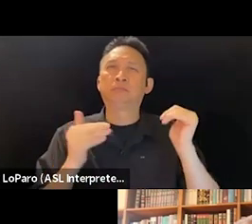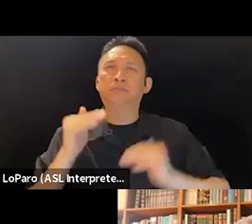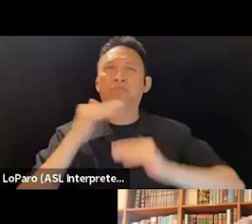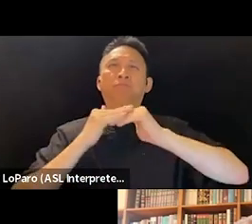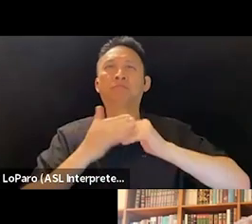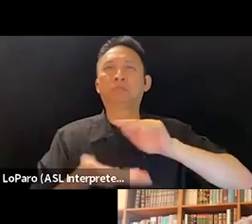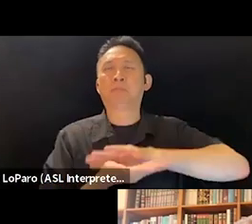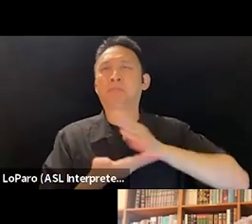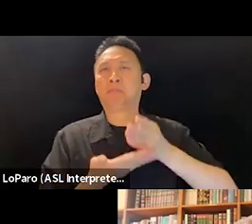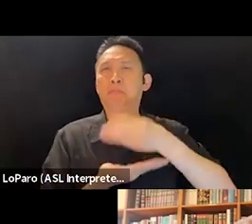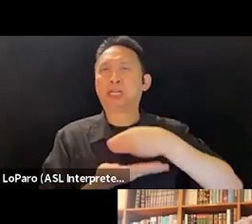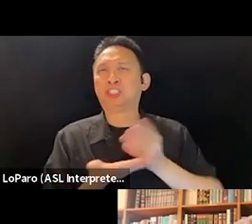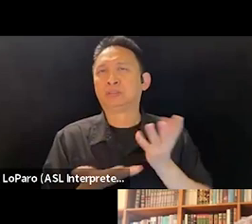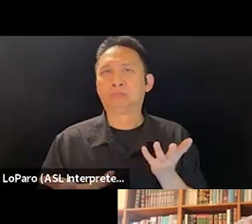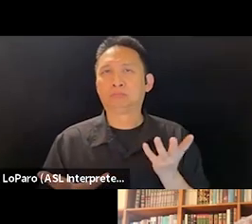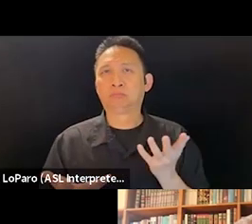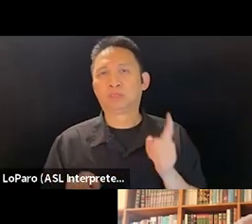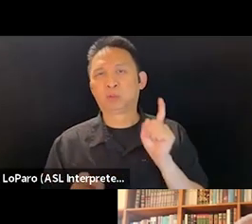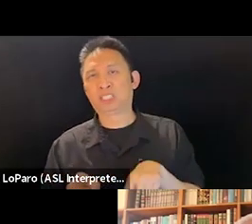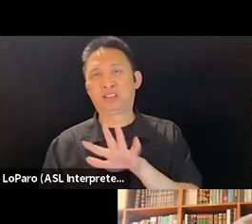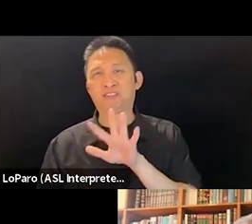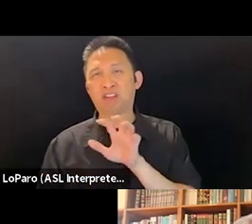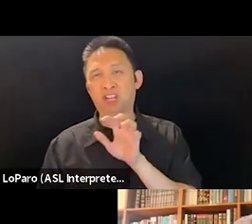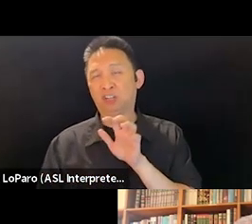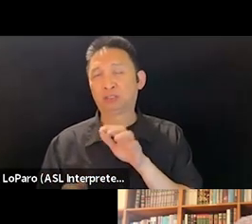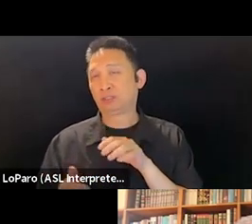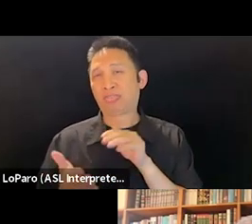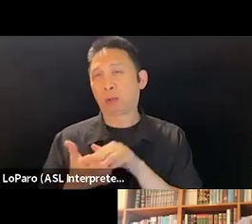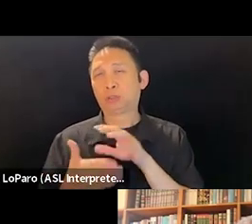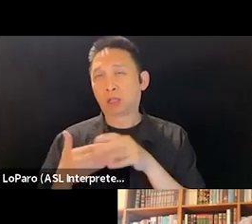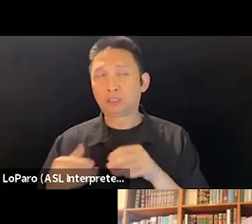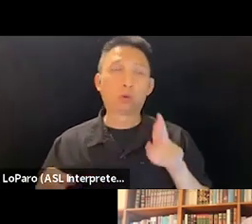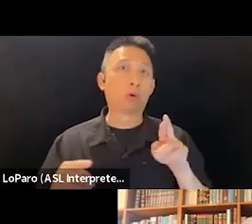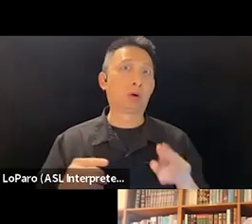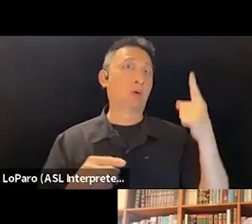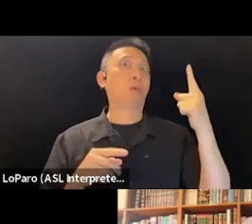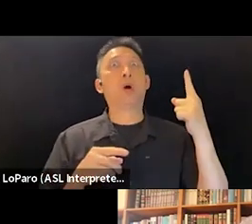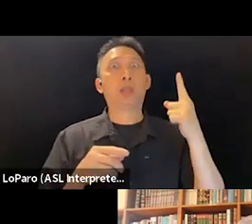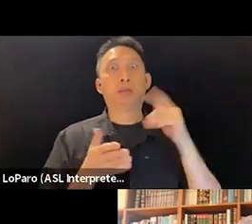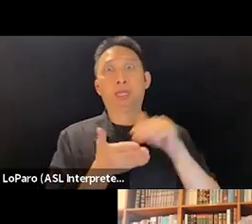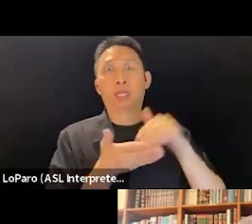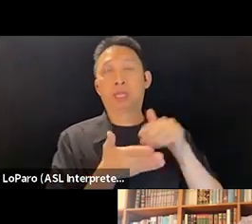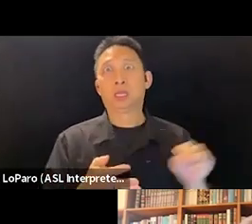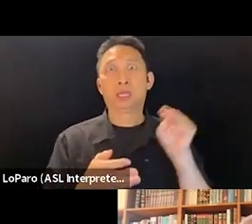Or is it a film that you know will need north of a million dollars just to give it again, just start by thinking and you need to understand thar